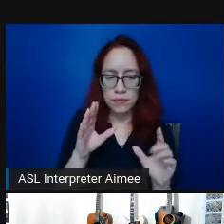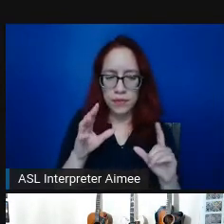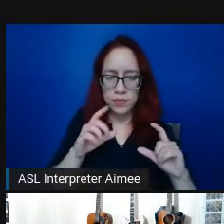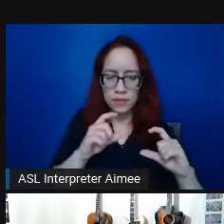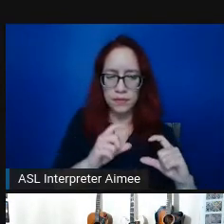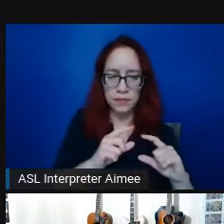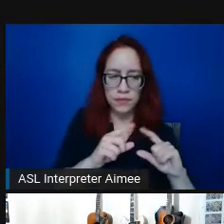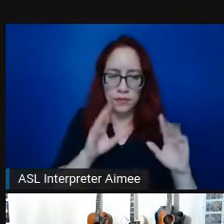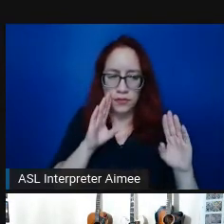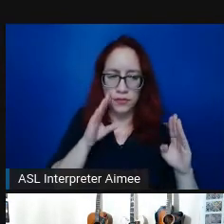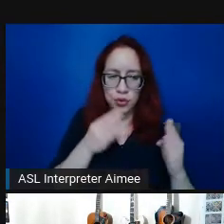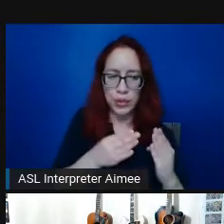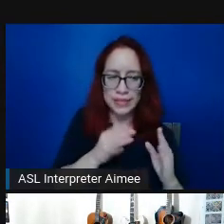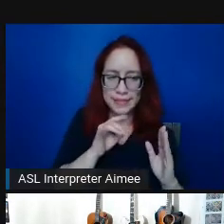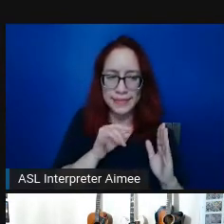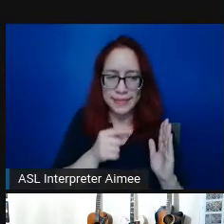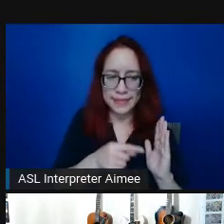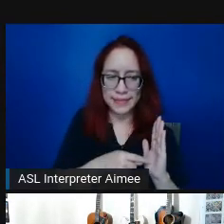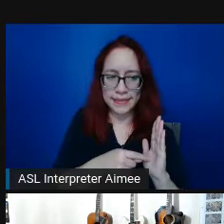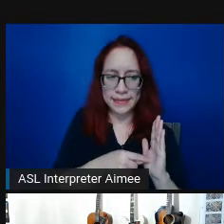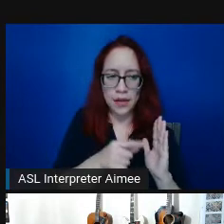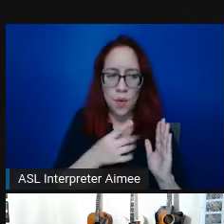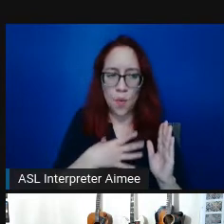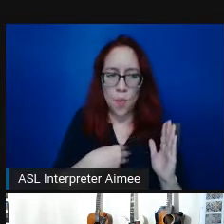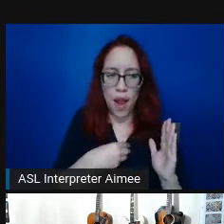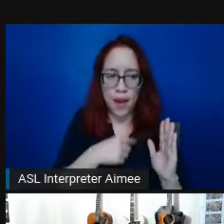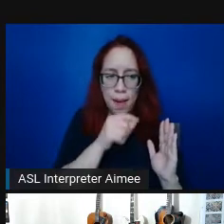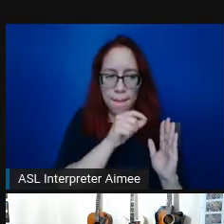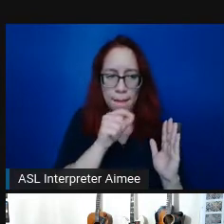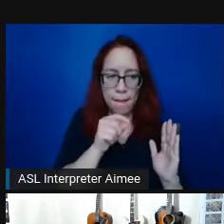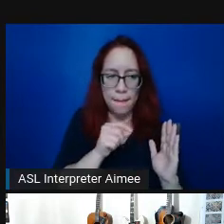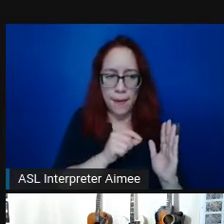Notice the white dots, when I hover over it, they turn black.